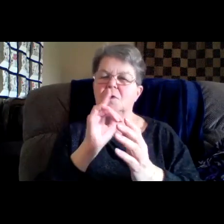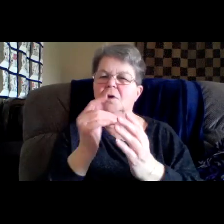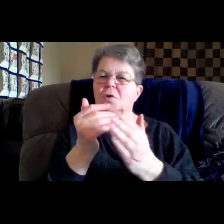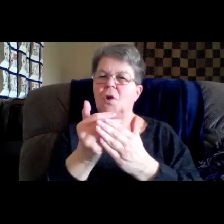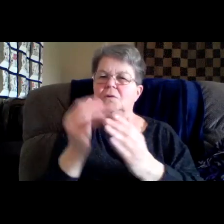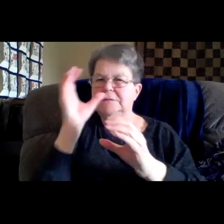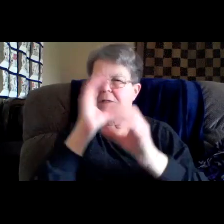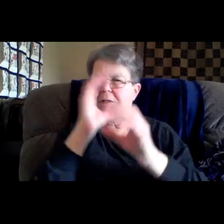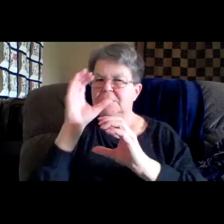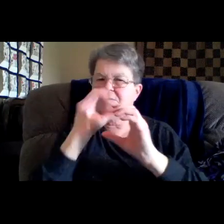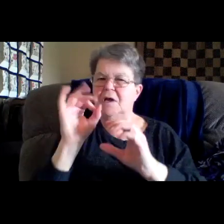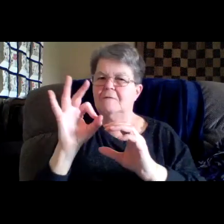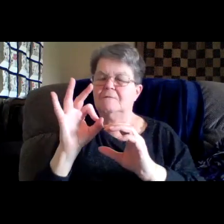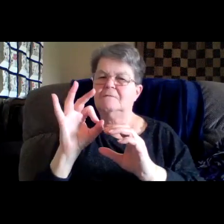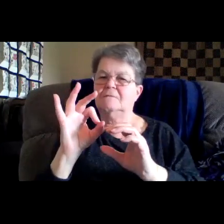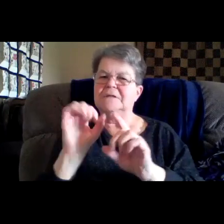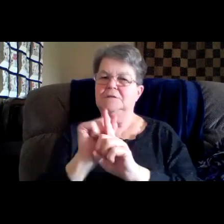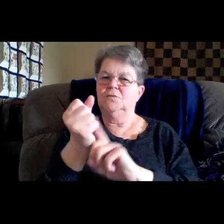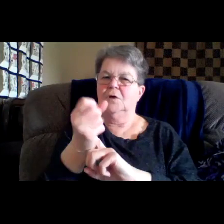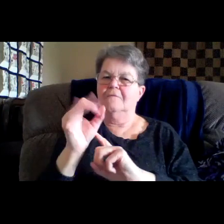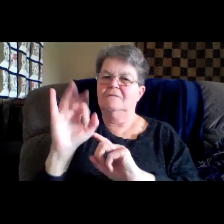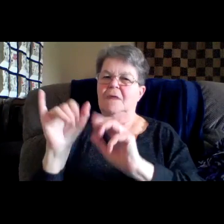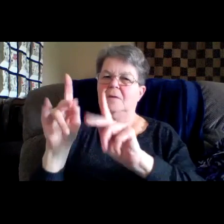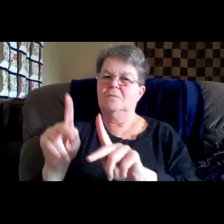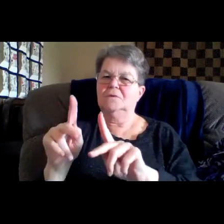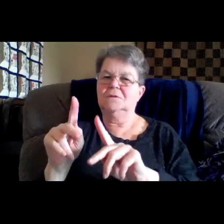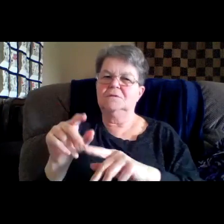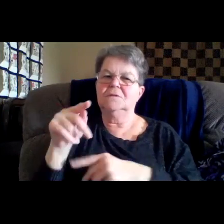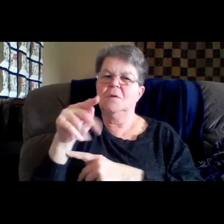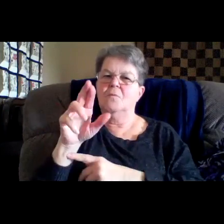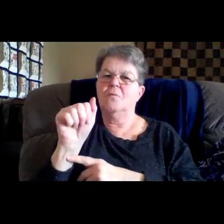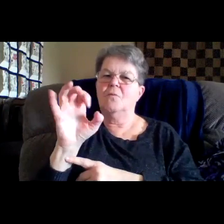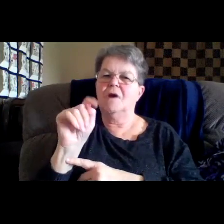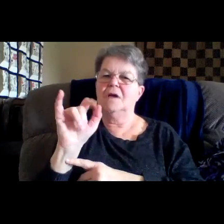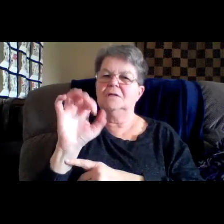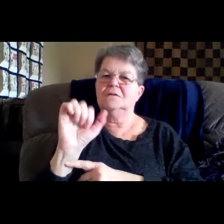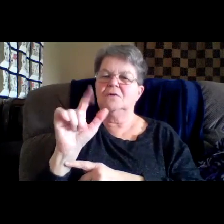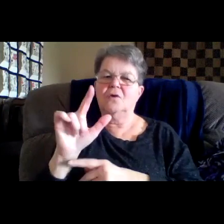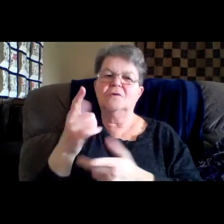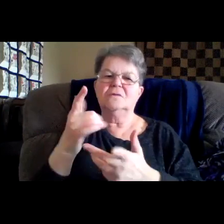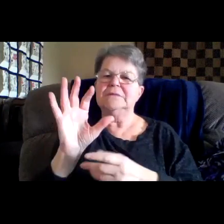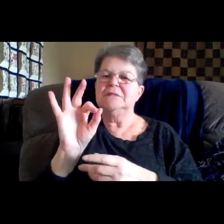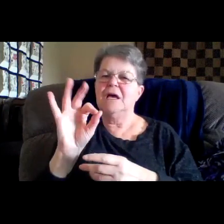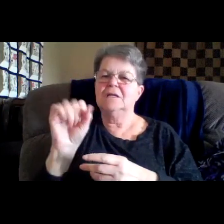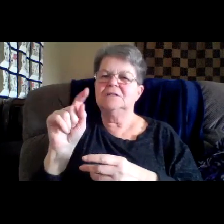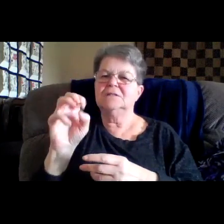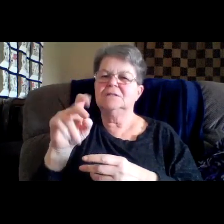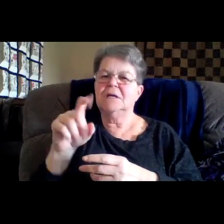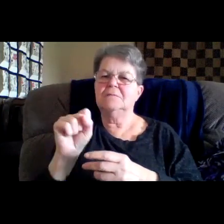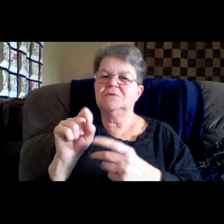of the circumstances of the person. PRACITCAL is an acronym for nine steps to identify decision-making options.